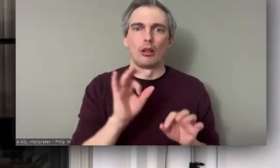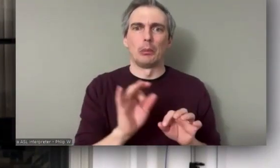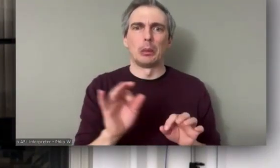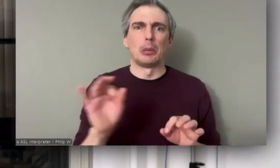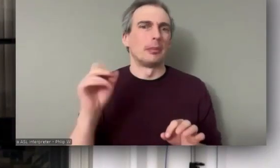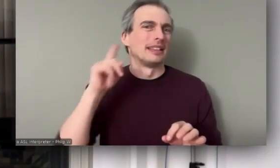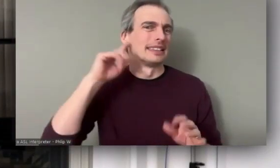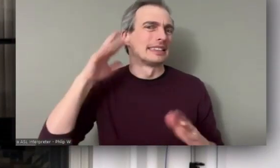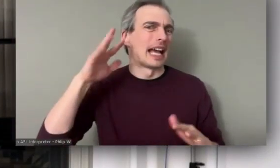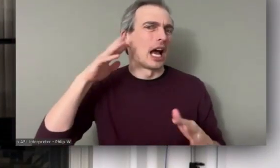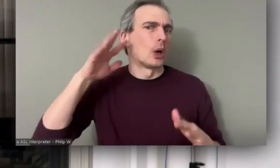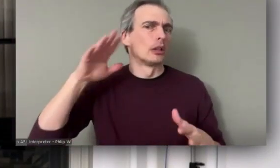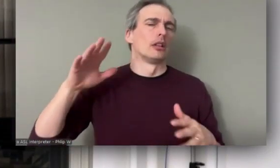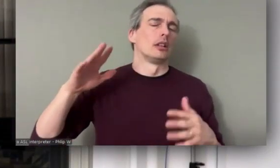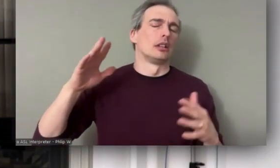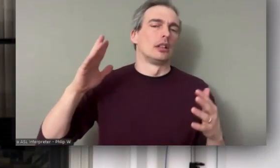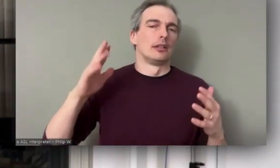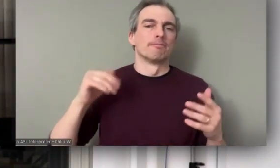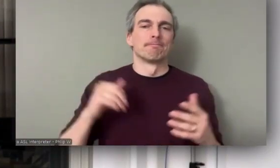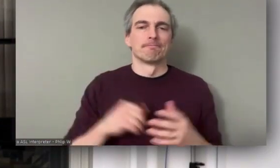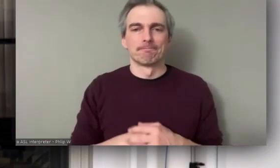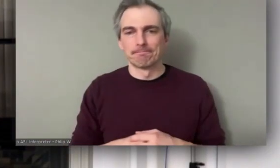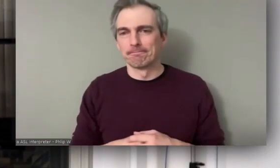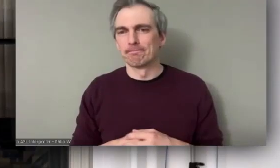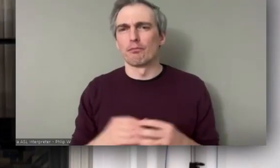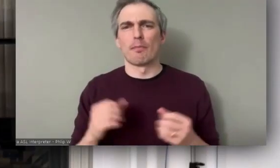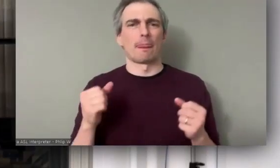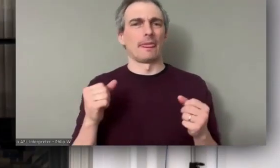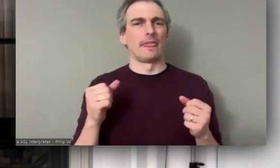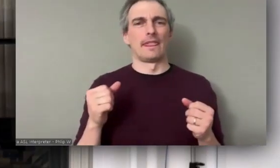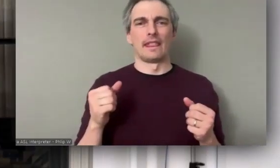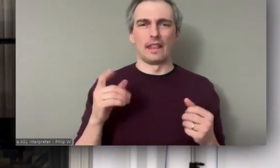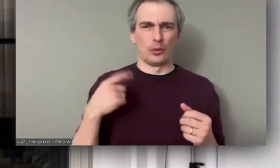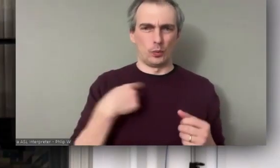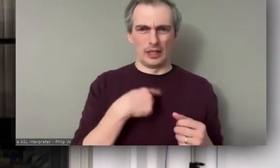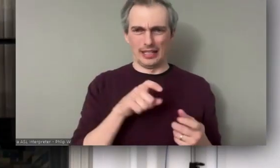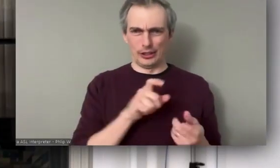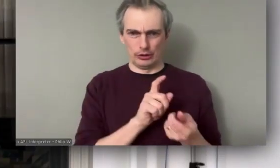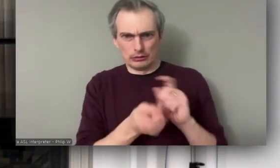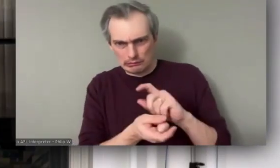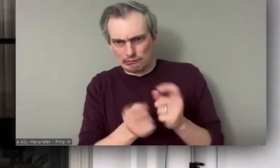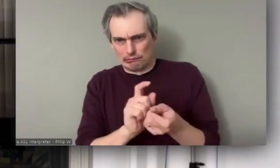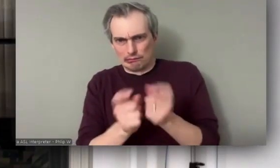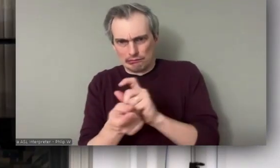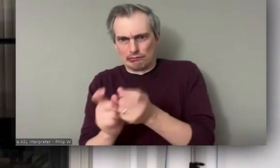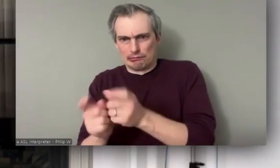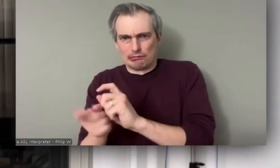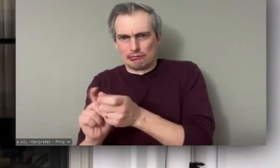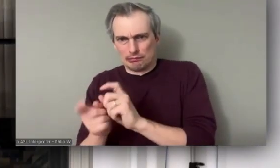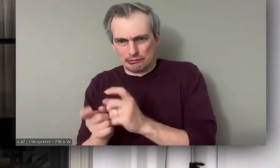And again... A lot of lessons learned. But I think... Yeah. To your point too... That there have been people wanting to have